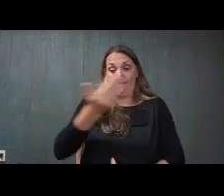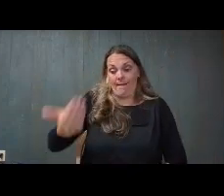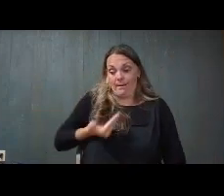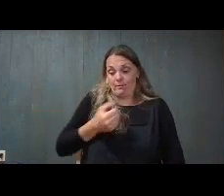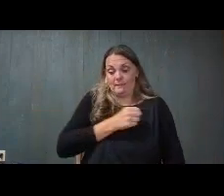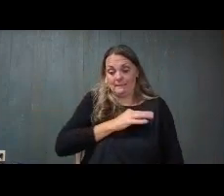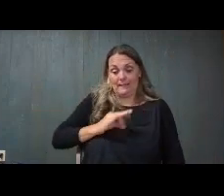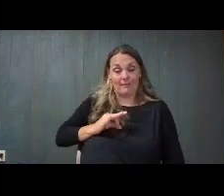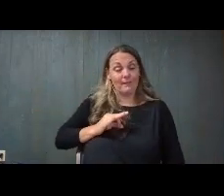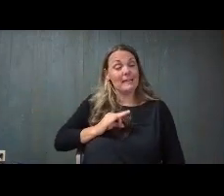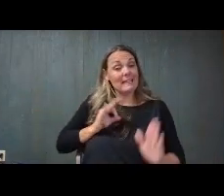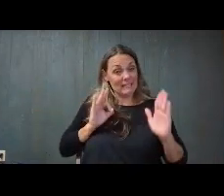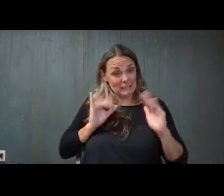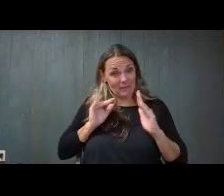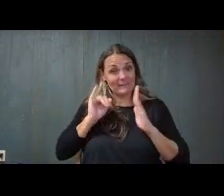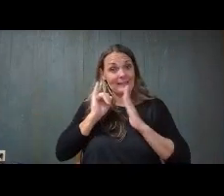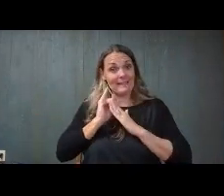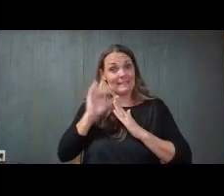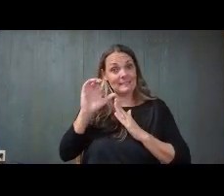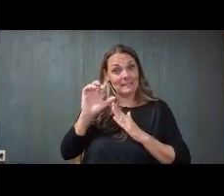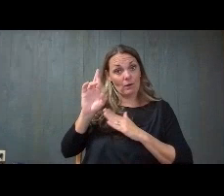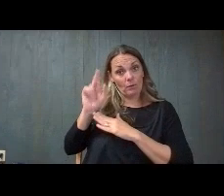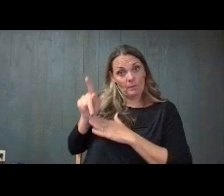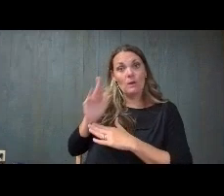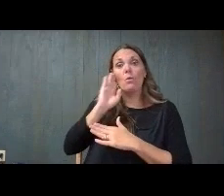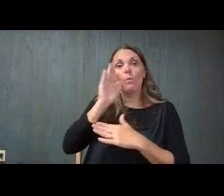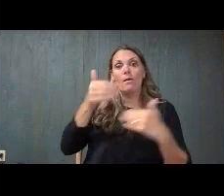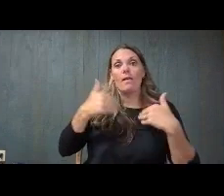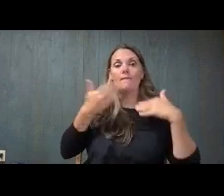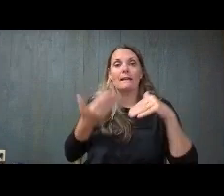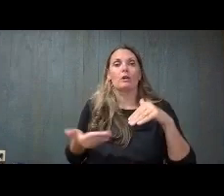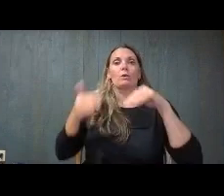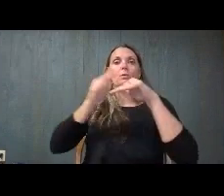It is expected that the CSP will have an increased opportunity